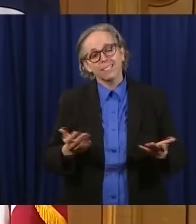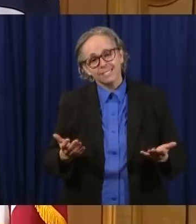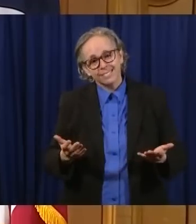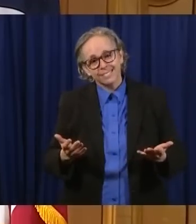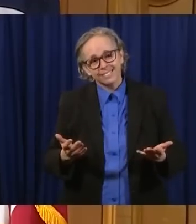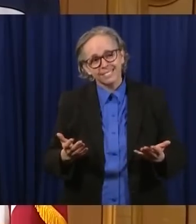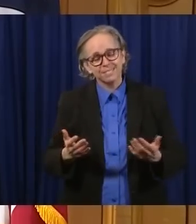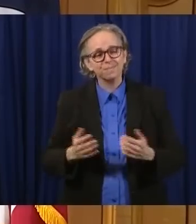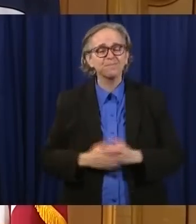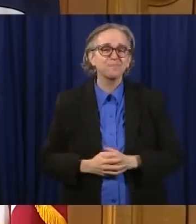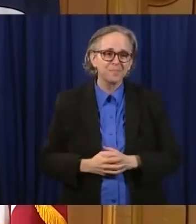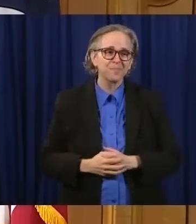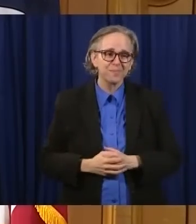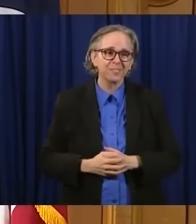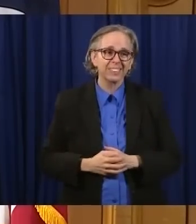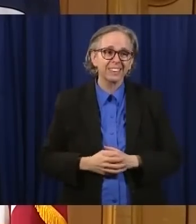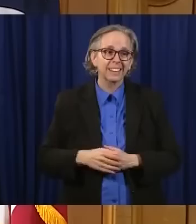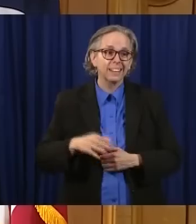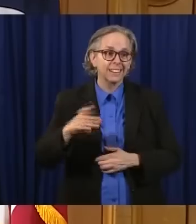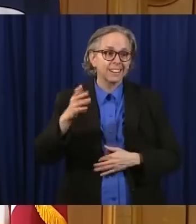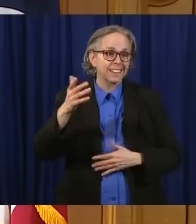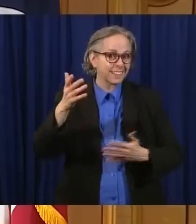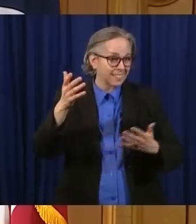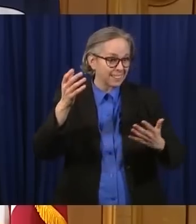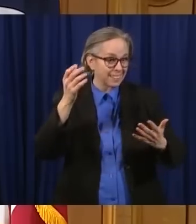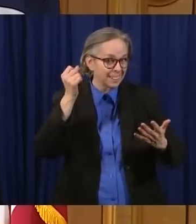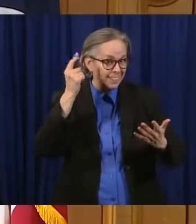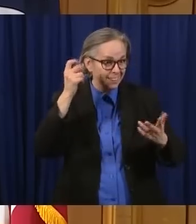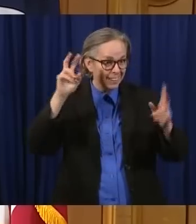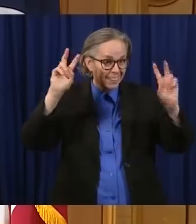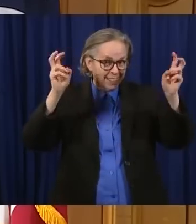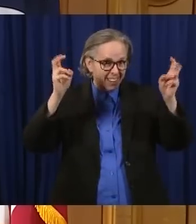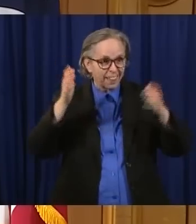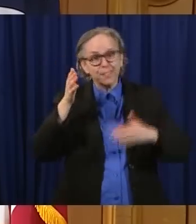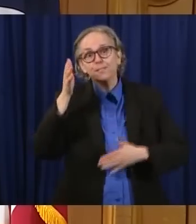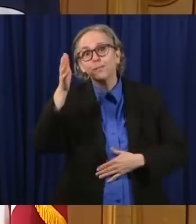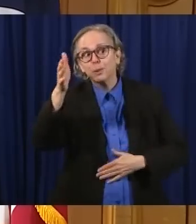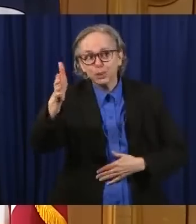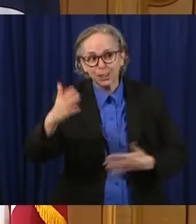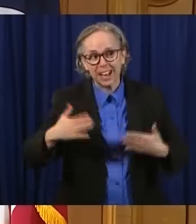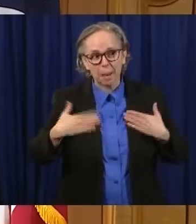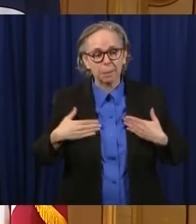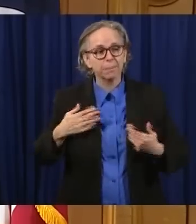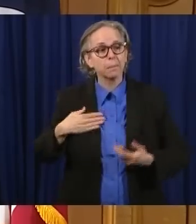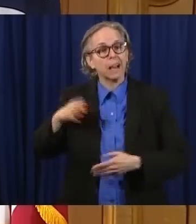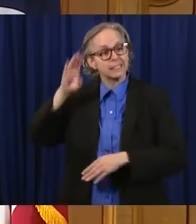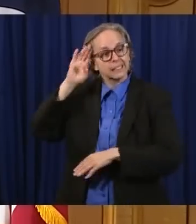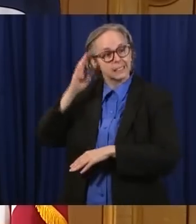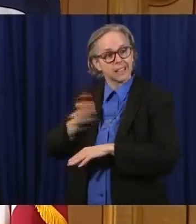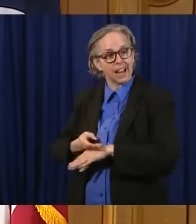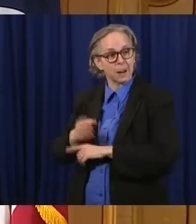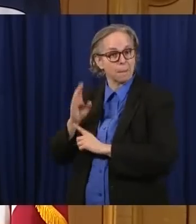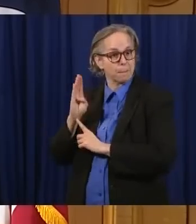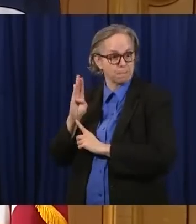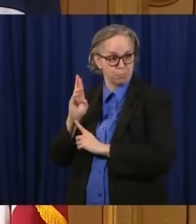THAT WOULD BE GREAT AND I'LL GO AHEAD AND START. WE'LL START ON A HAPPY NOTE OR